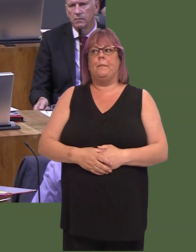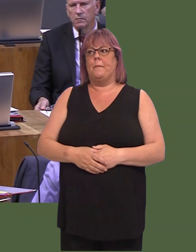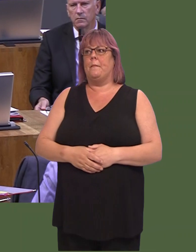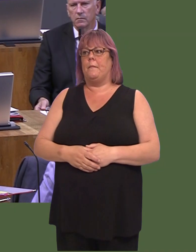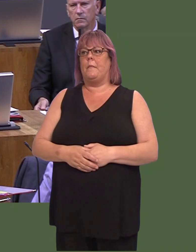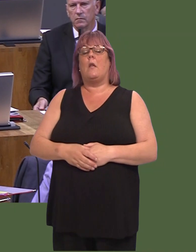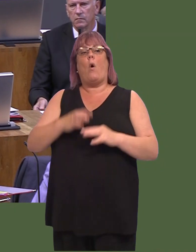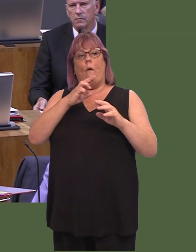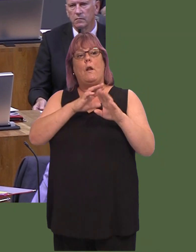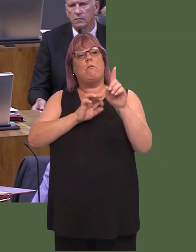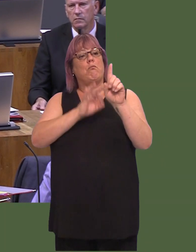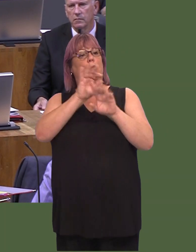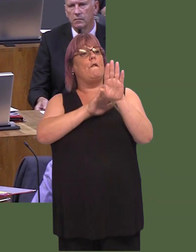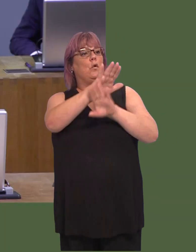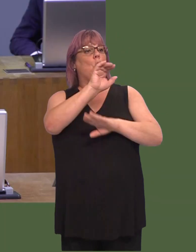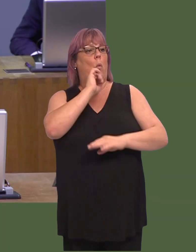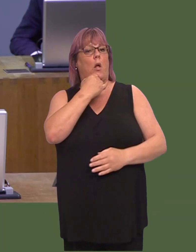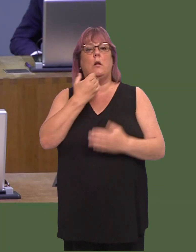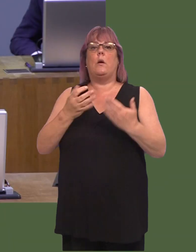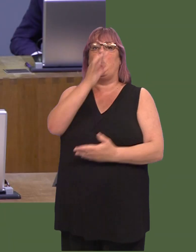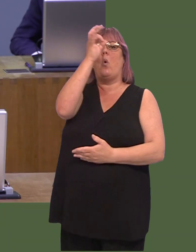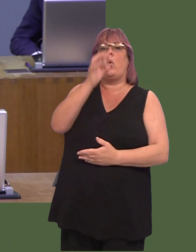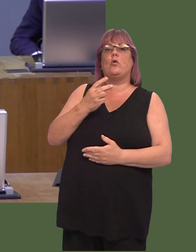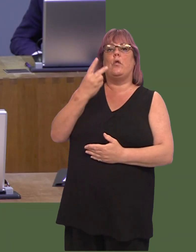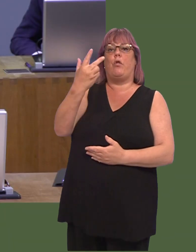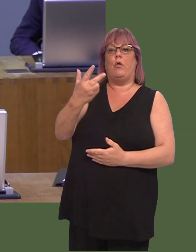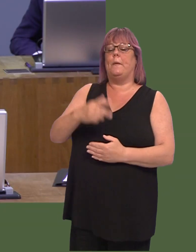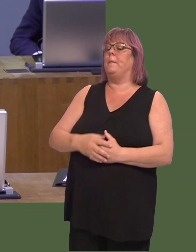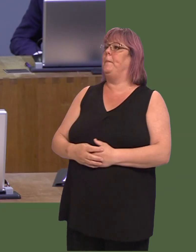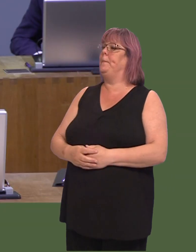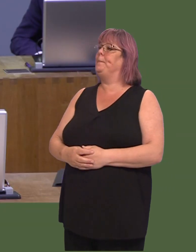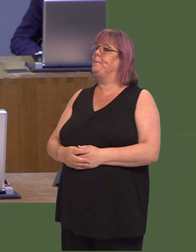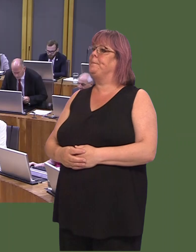has recognised, and to continue that trend in the future. David Rees AM: 3.